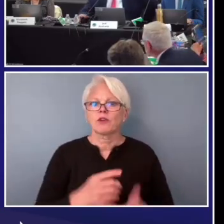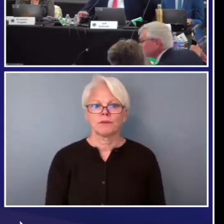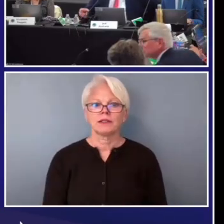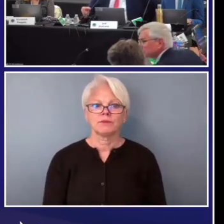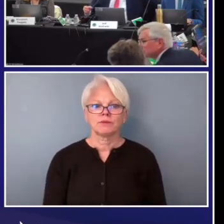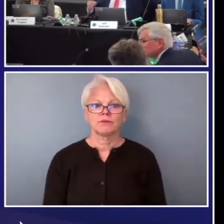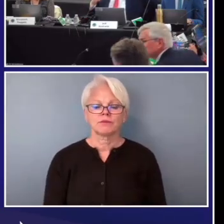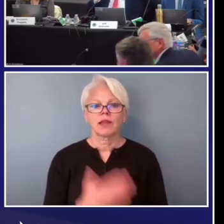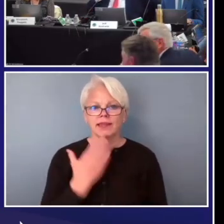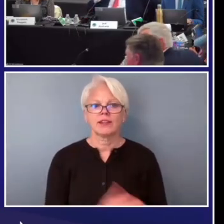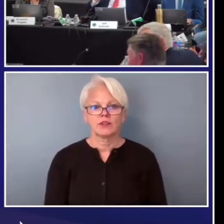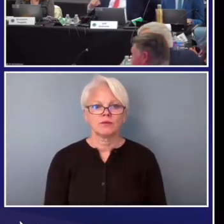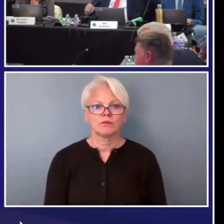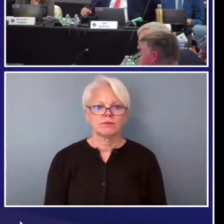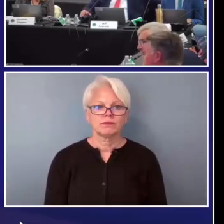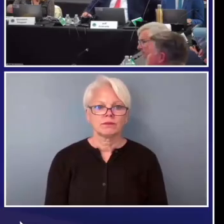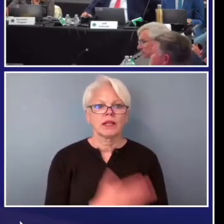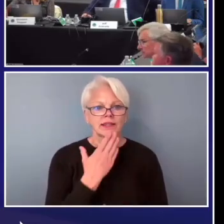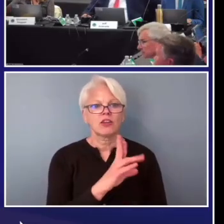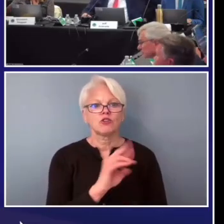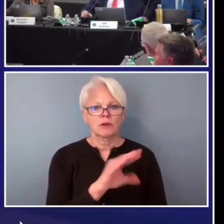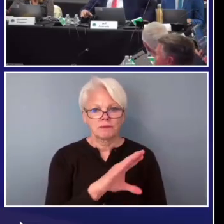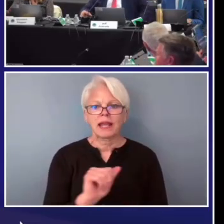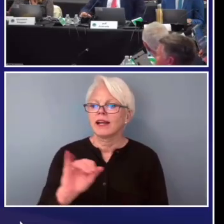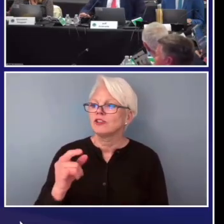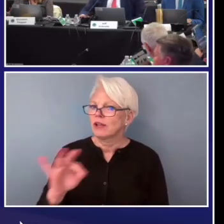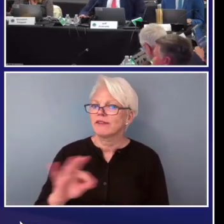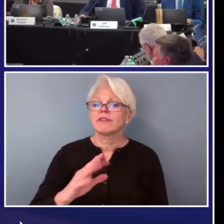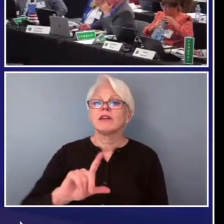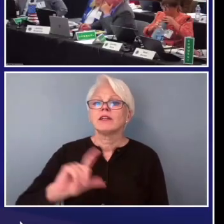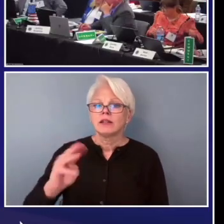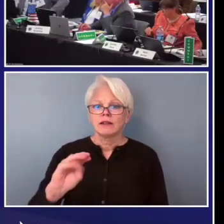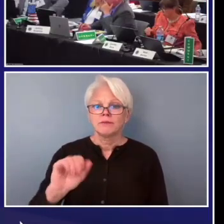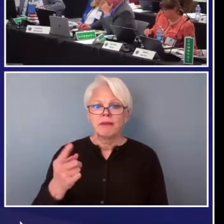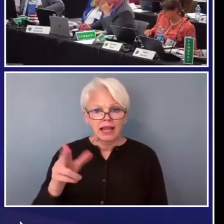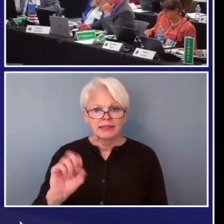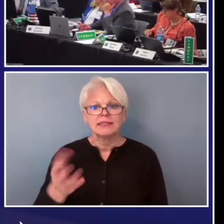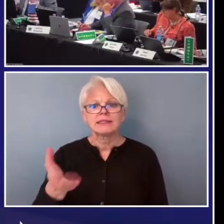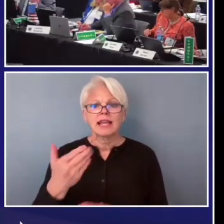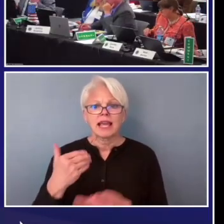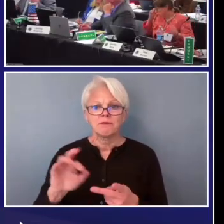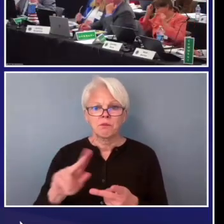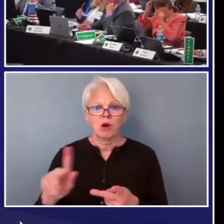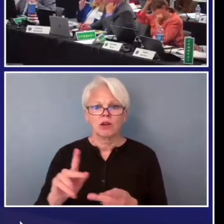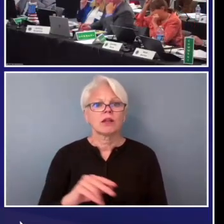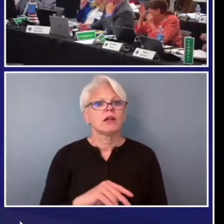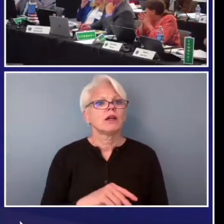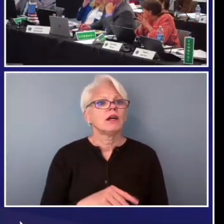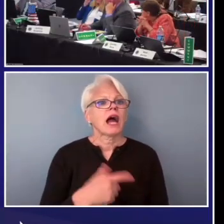Thank you. Thank you, Rebecca. Thank you, Jeff. Magnus, I'm over to you and then Mark. Thank you. I just wanted to say broadly to the department.